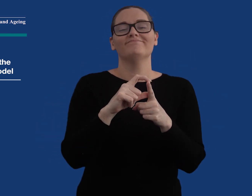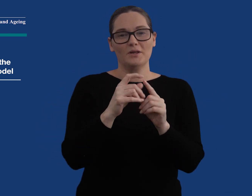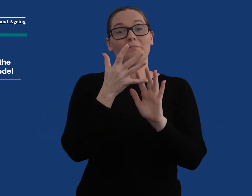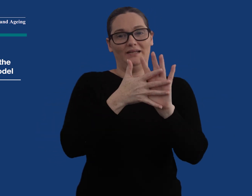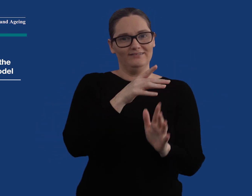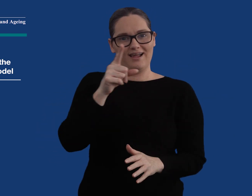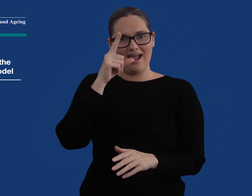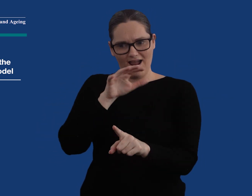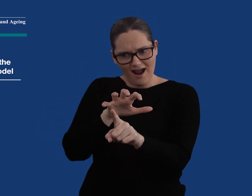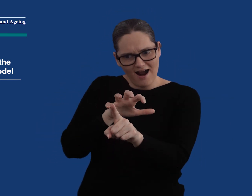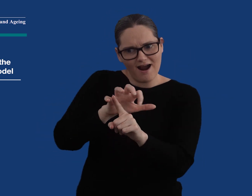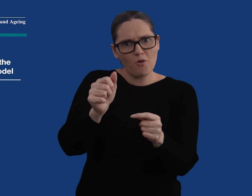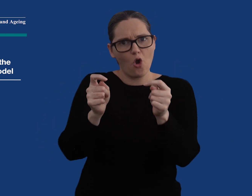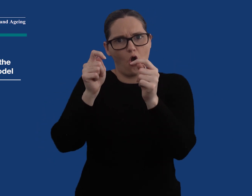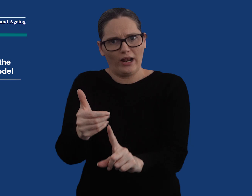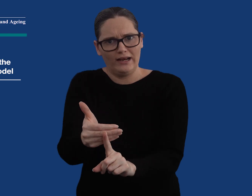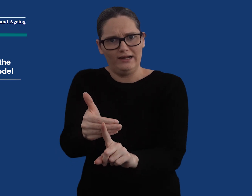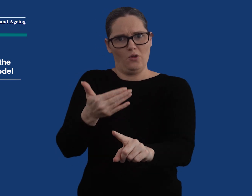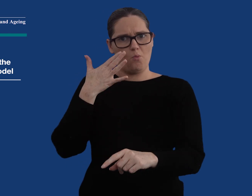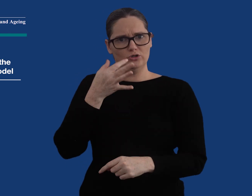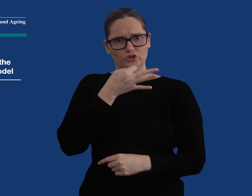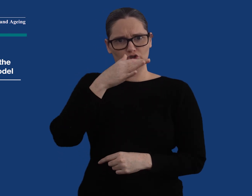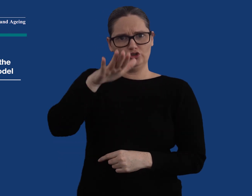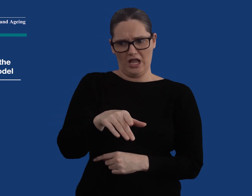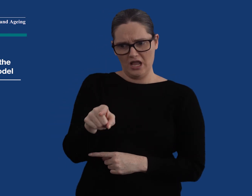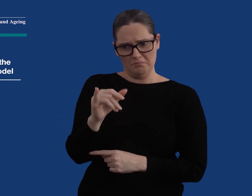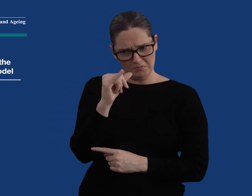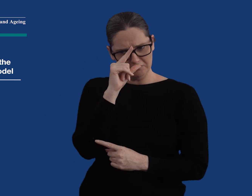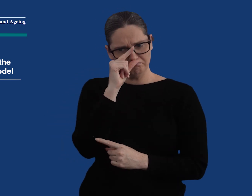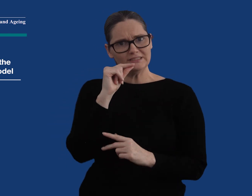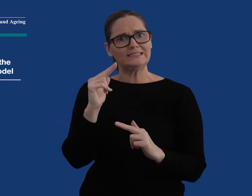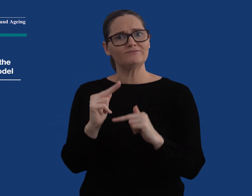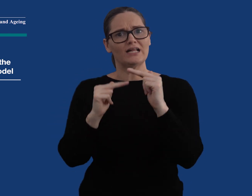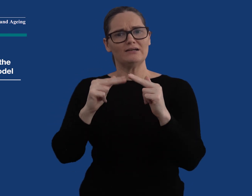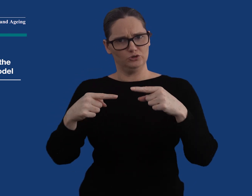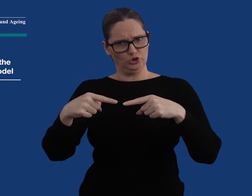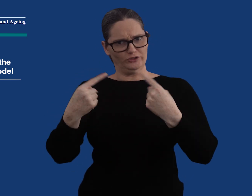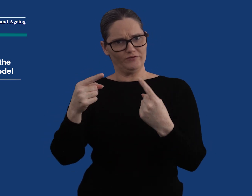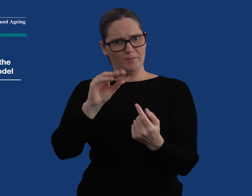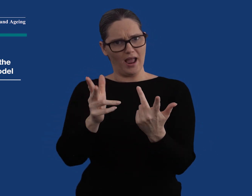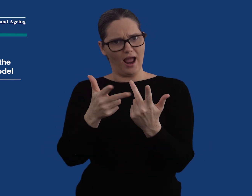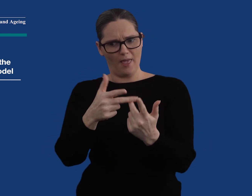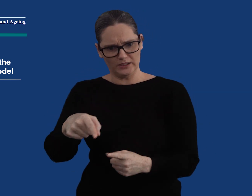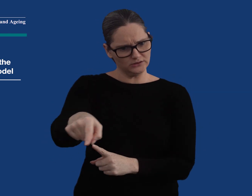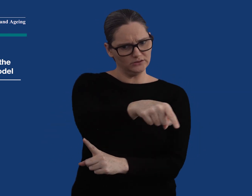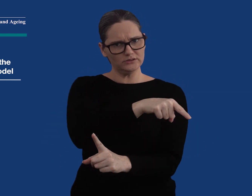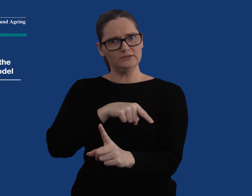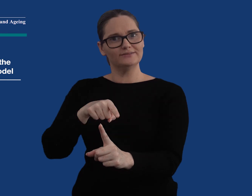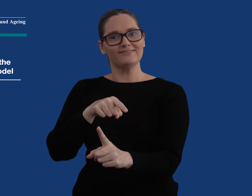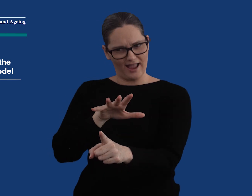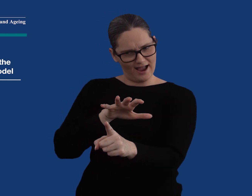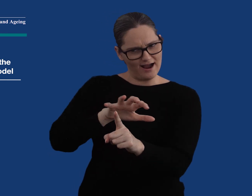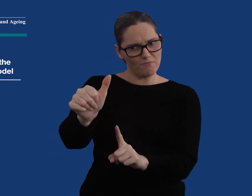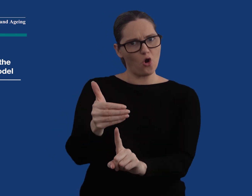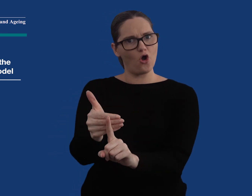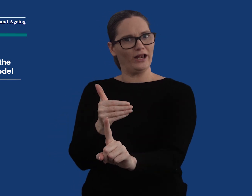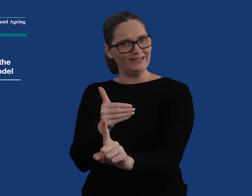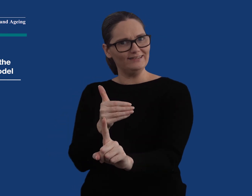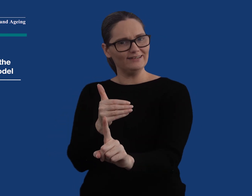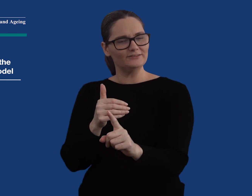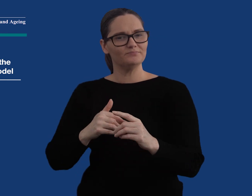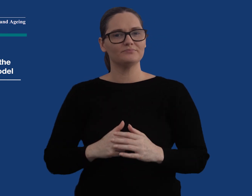to support early identification where a child may be developing differently to their peers.